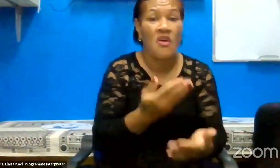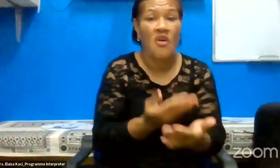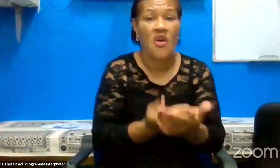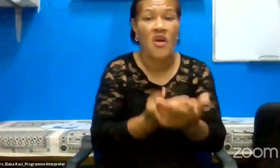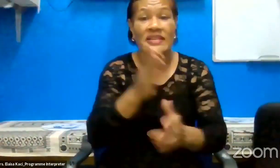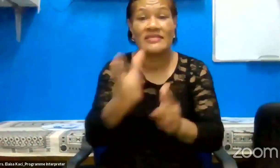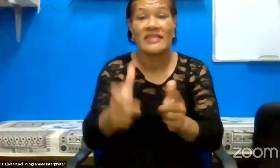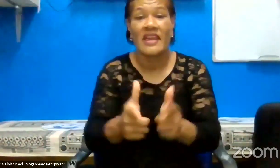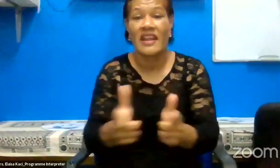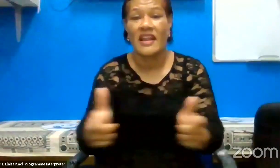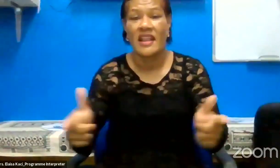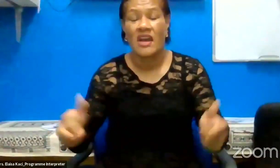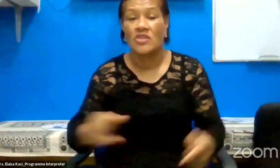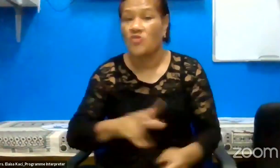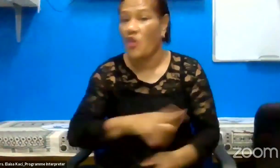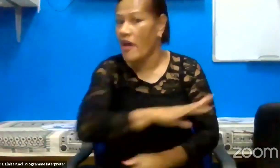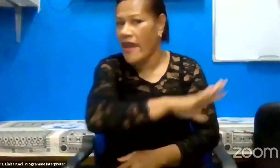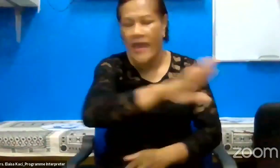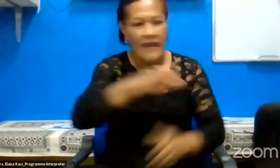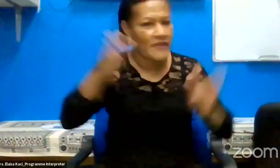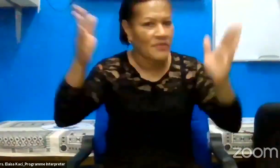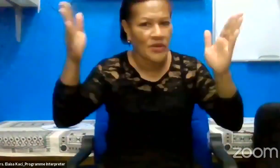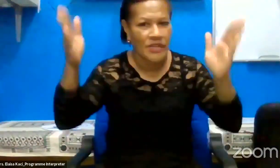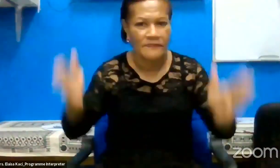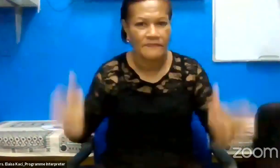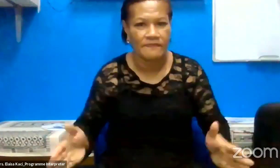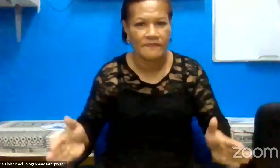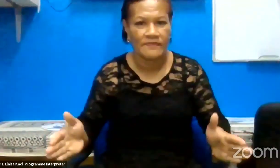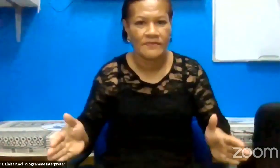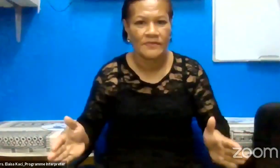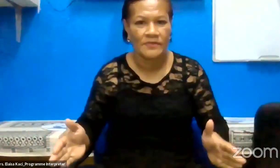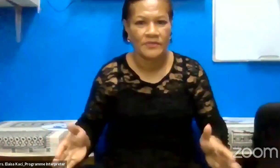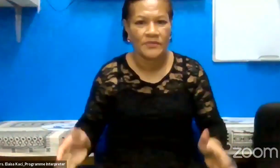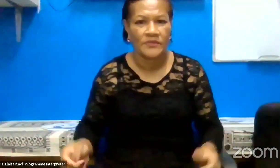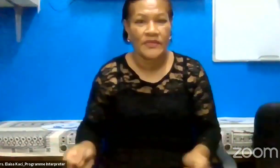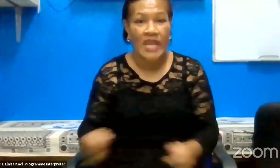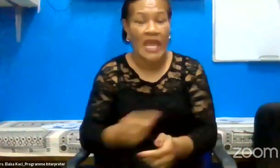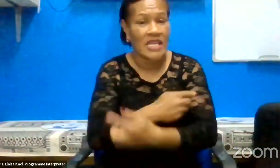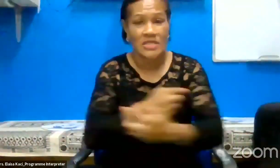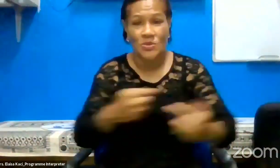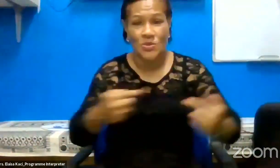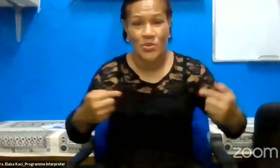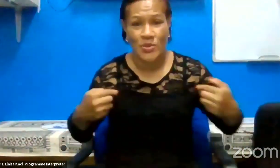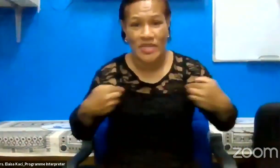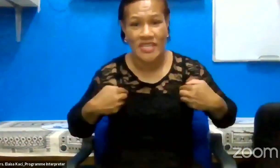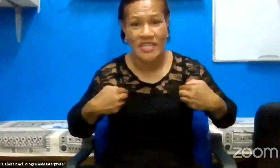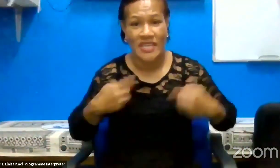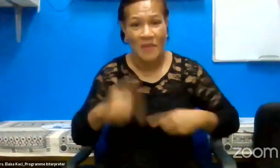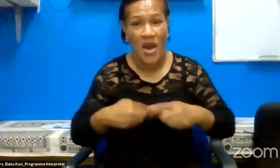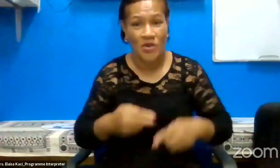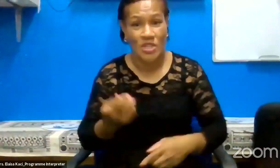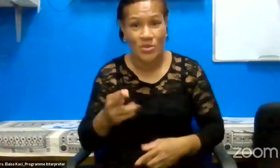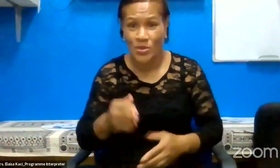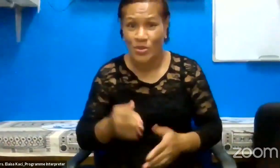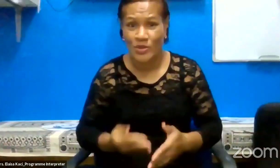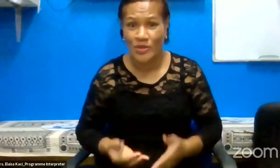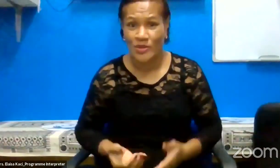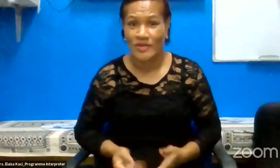you Once again, we're requesting all of you to please unmute your videos